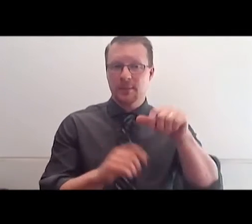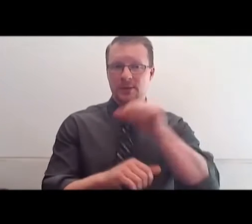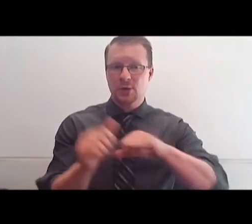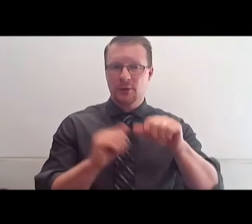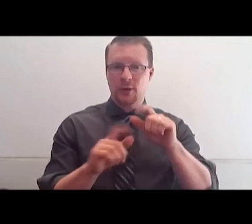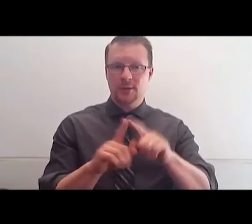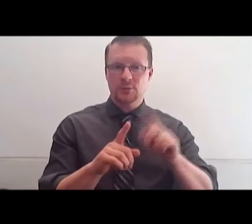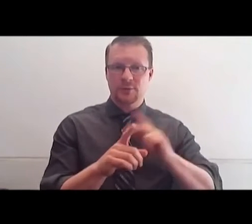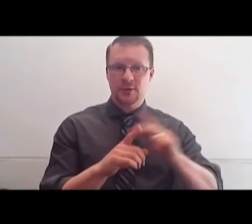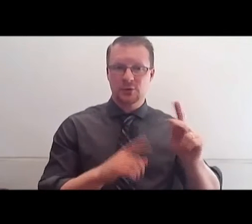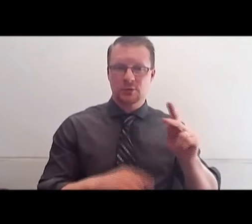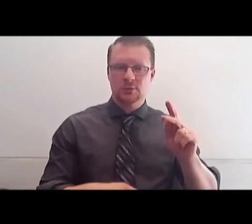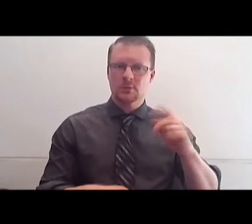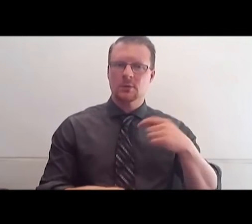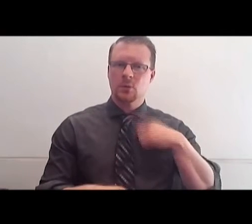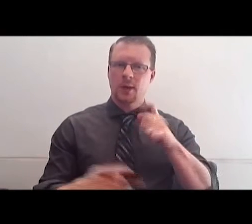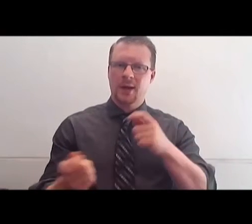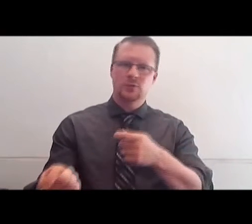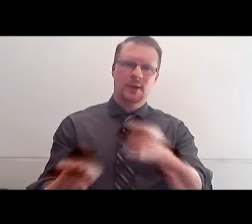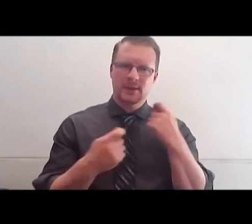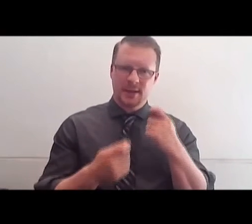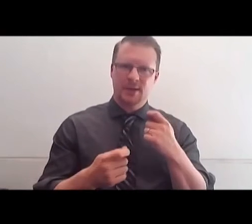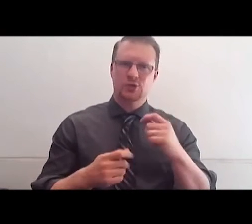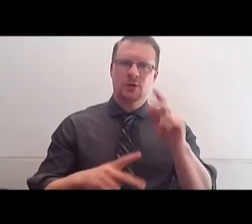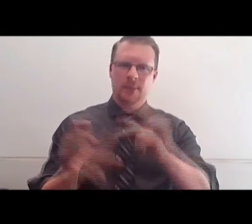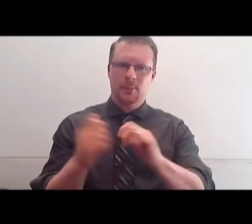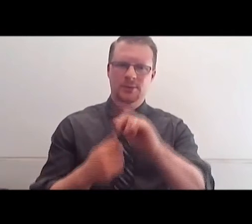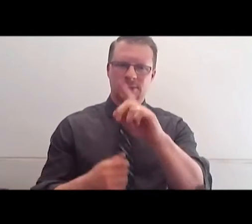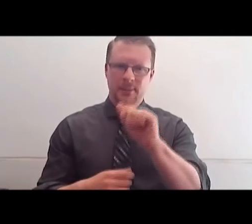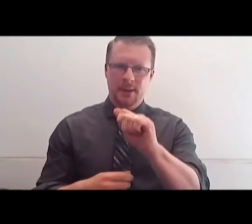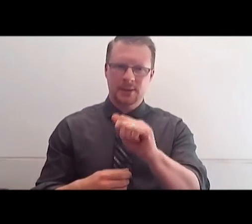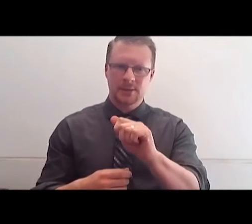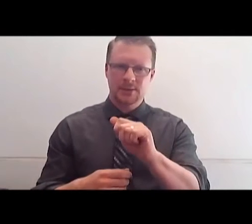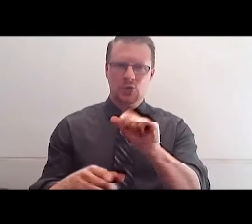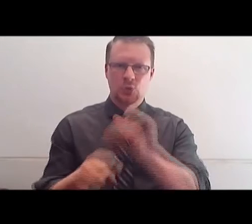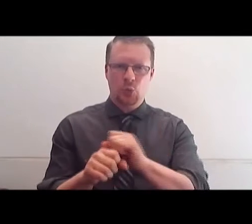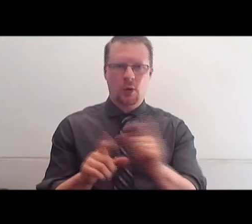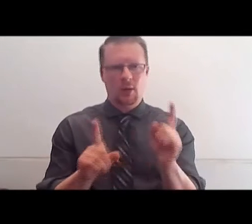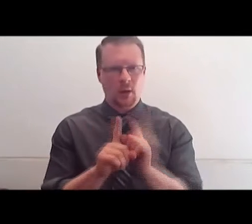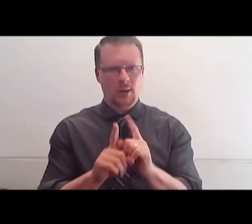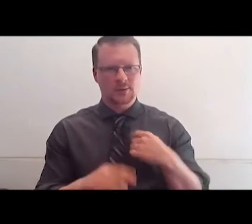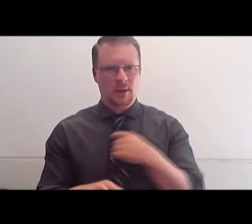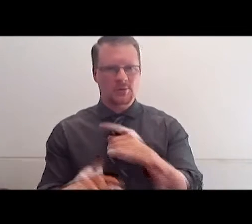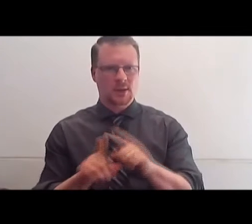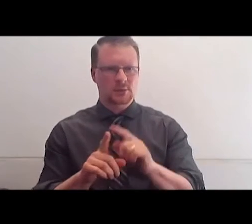If we're gonna be learning from each other as professionals, then we have to engage the people with disabilities